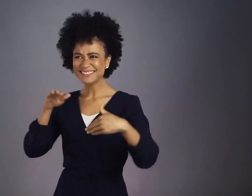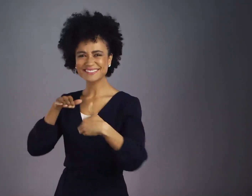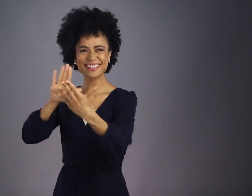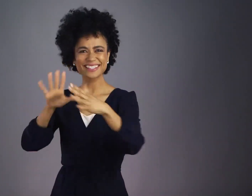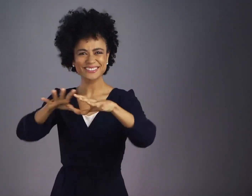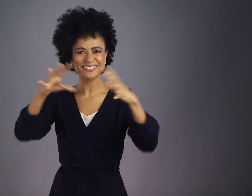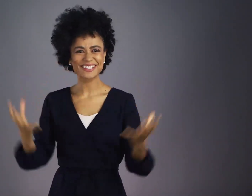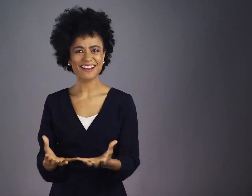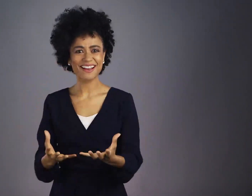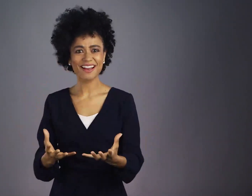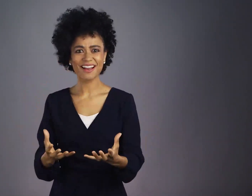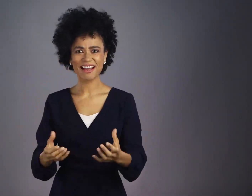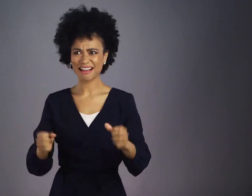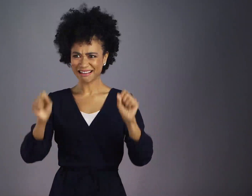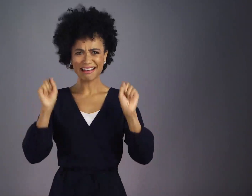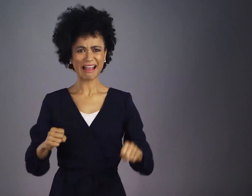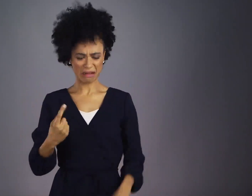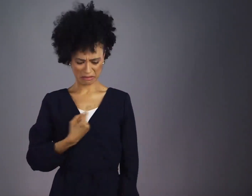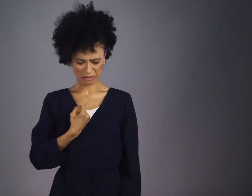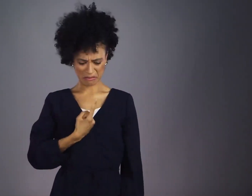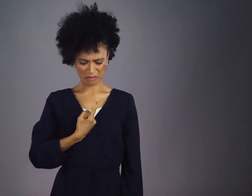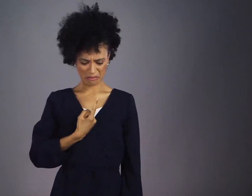We can look the world in the eye.